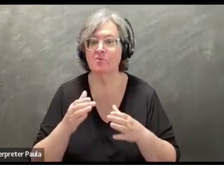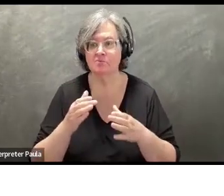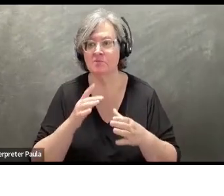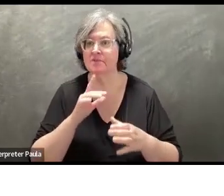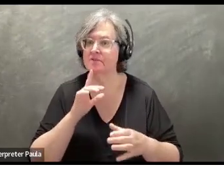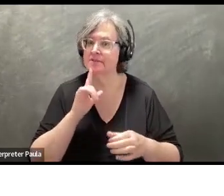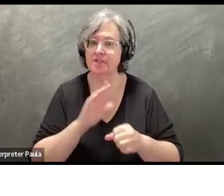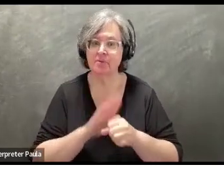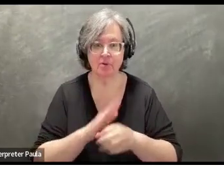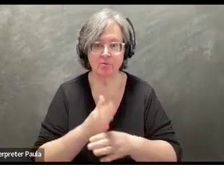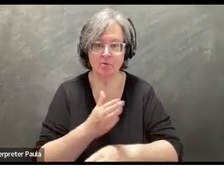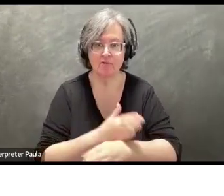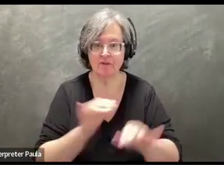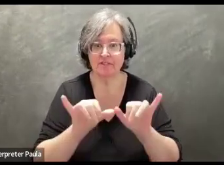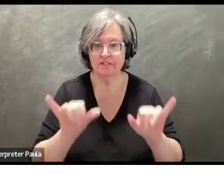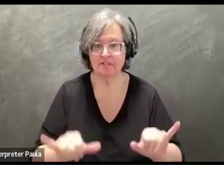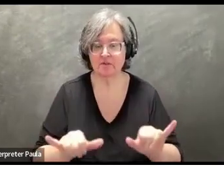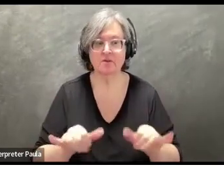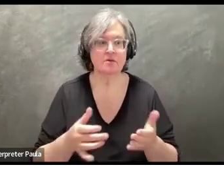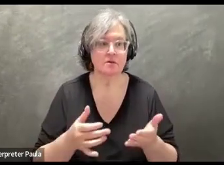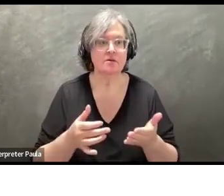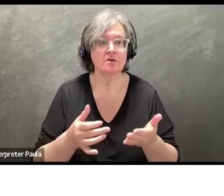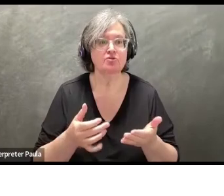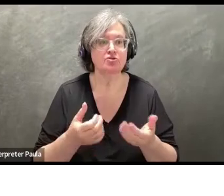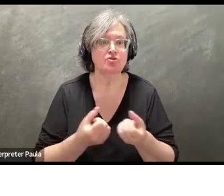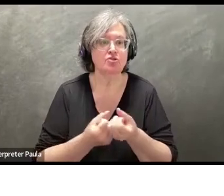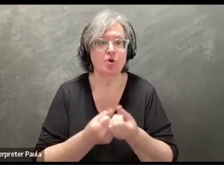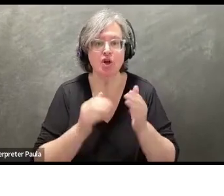support community living for disabled people, and we are glad